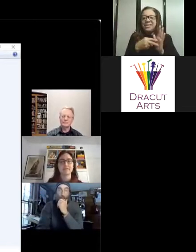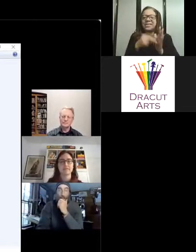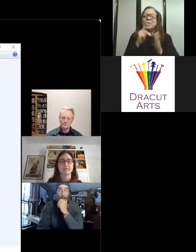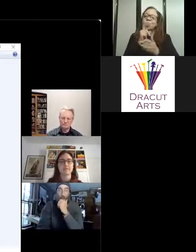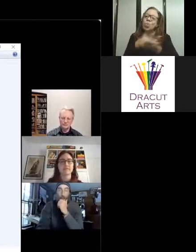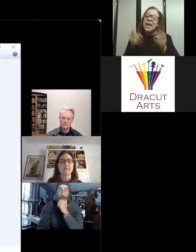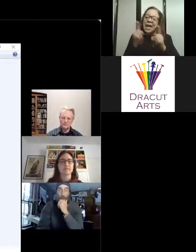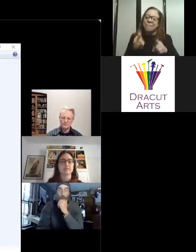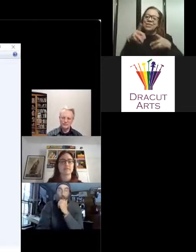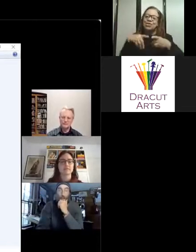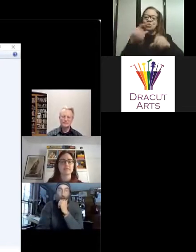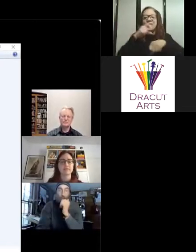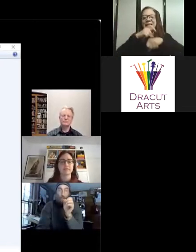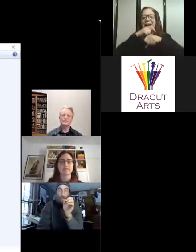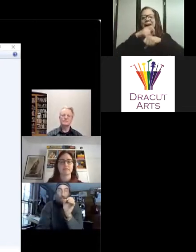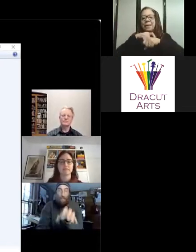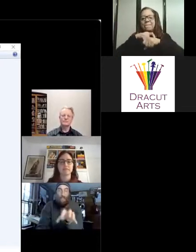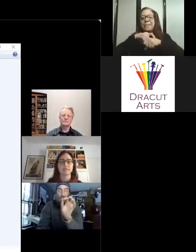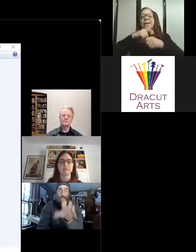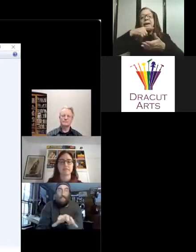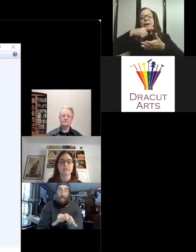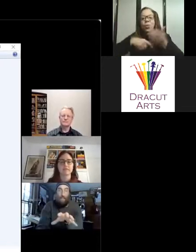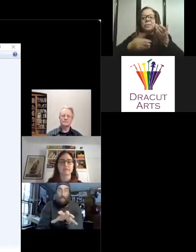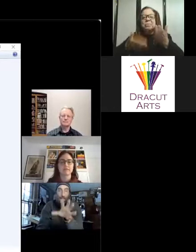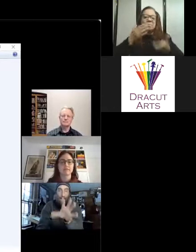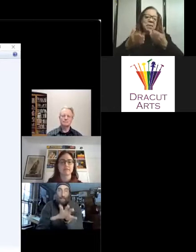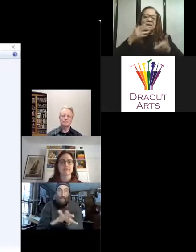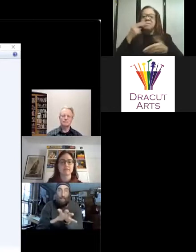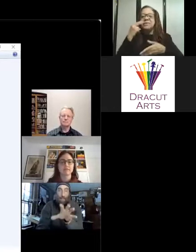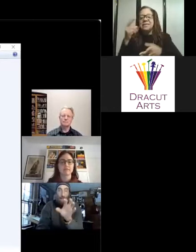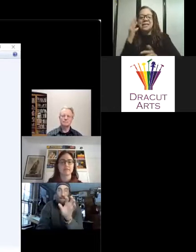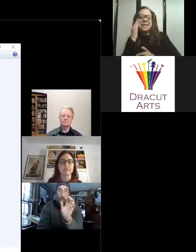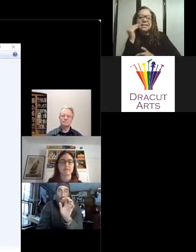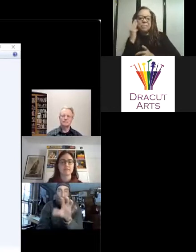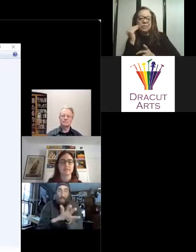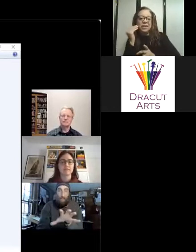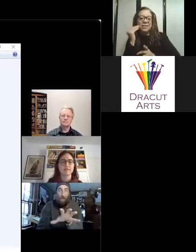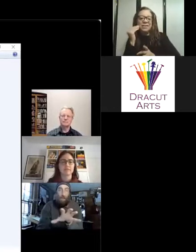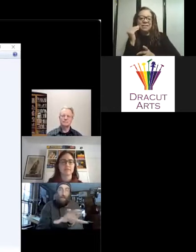and and what may have been seen and experienced. On some level, those details are out there.